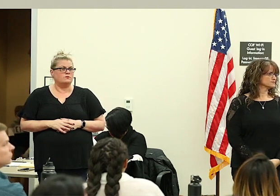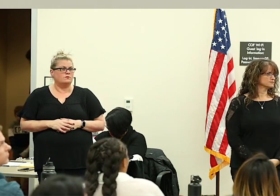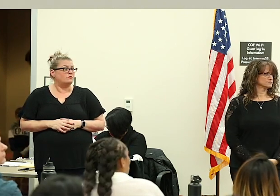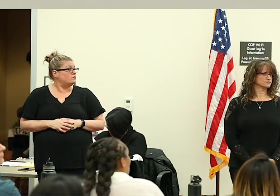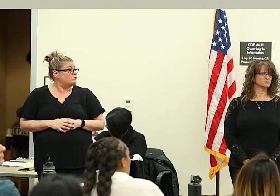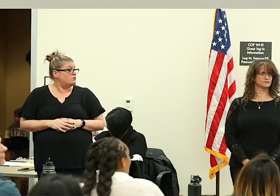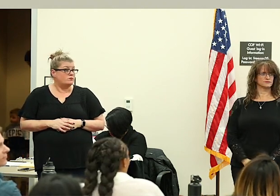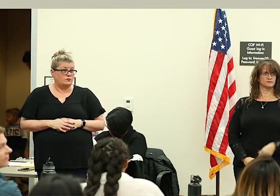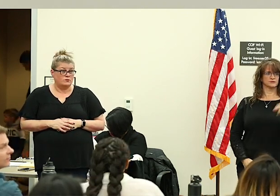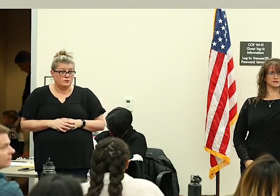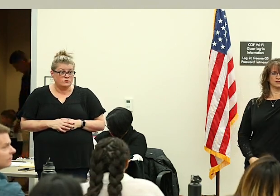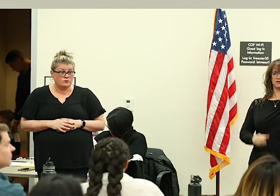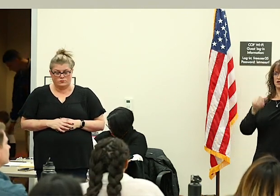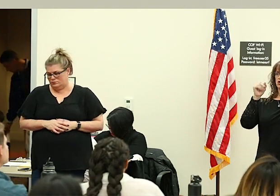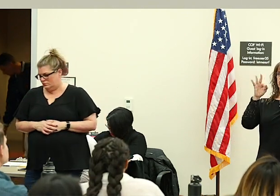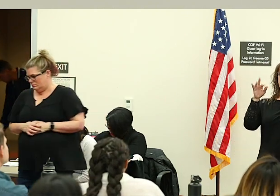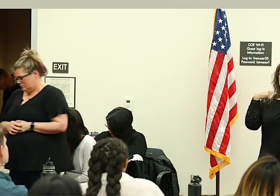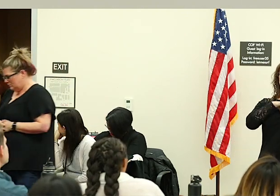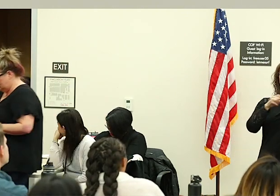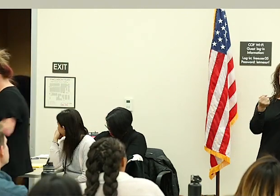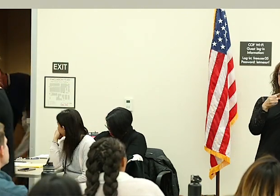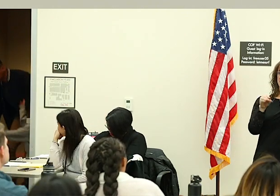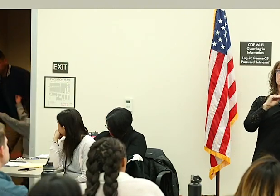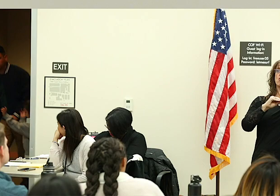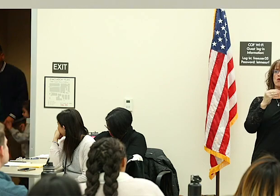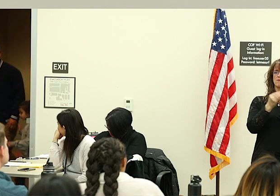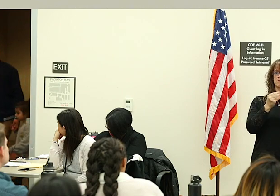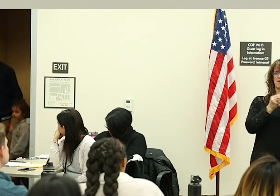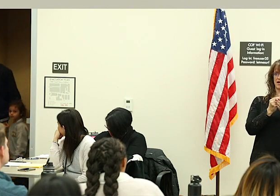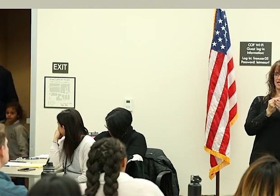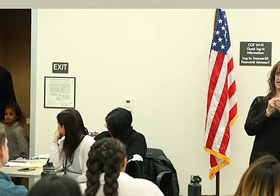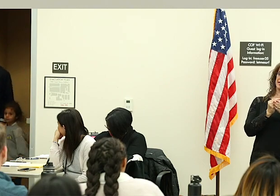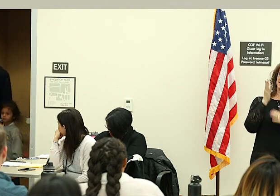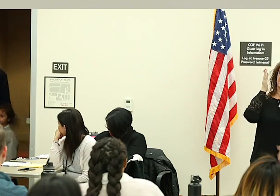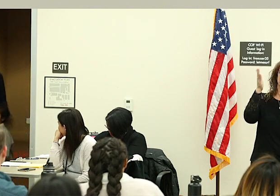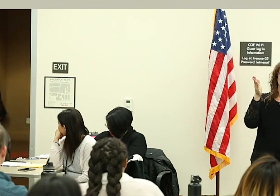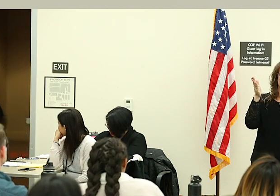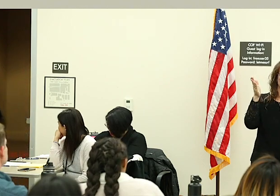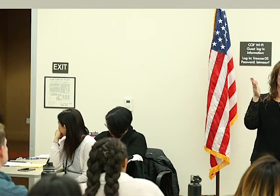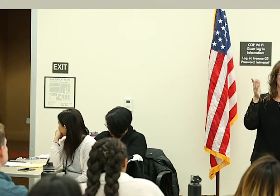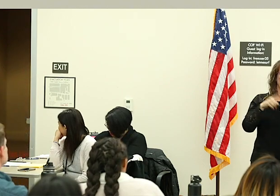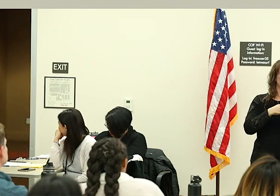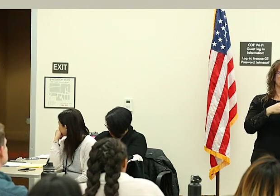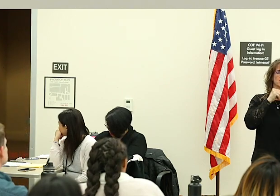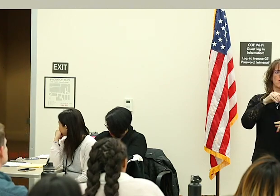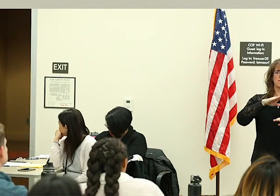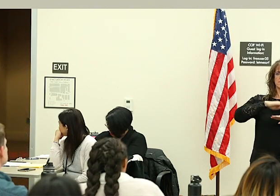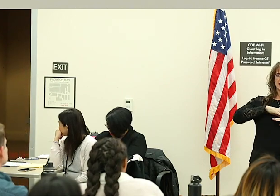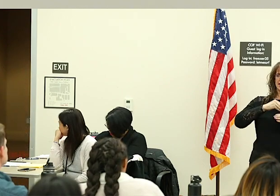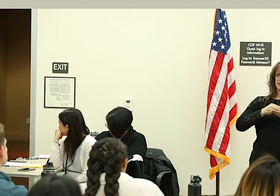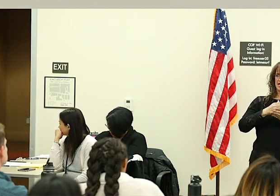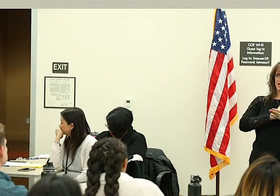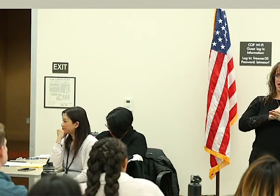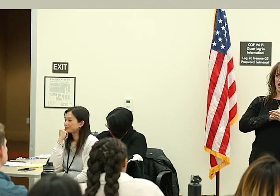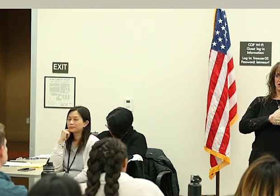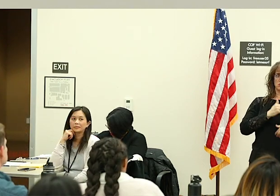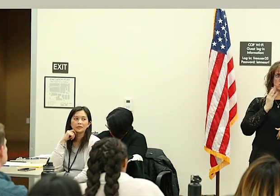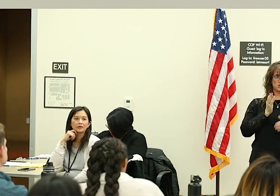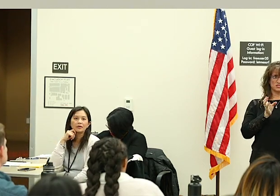Yes. [Male Attendee] What if you make more money in the future, and are not median-income? Oh, that's a really good question.